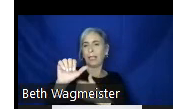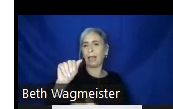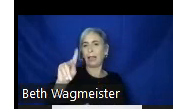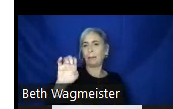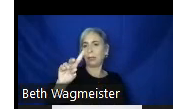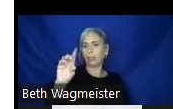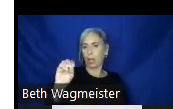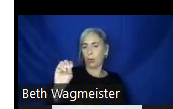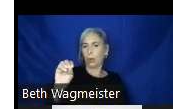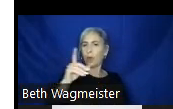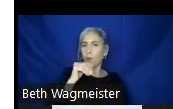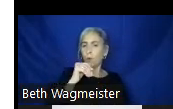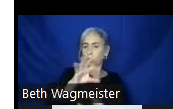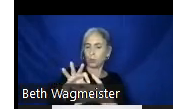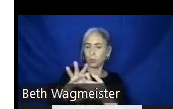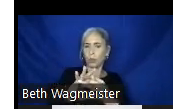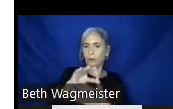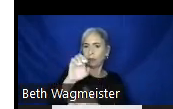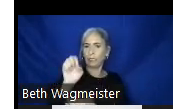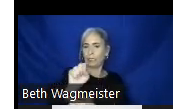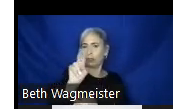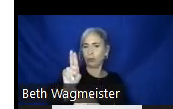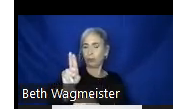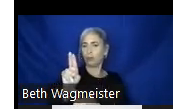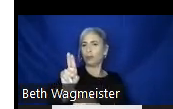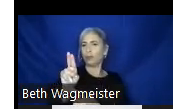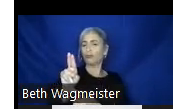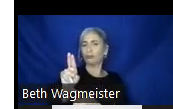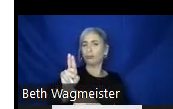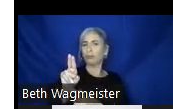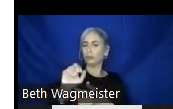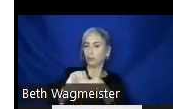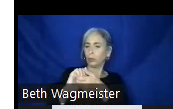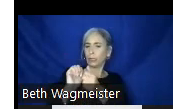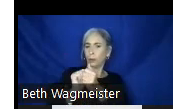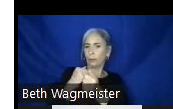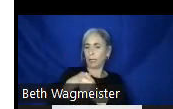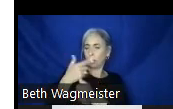the coordinator of the EU initiative, now together with me will also be presenting the